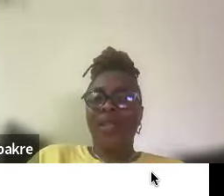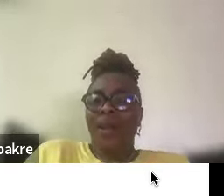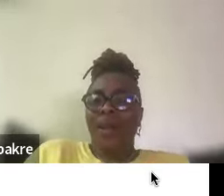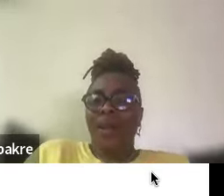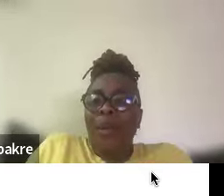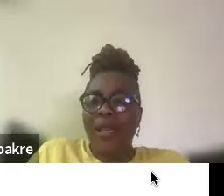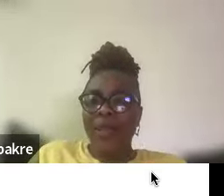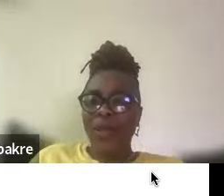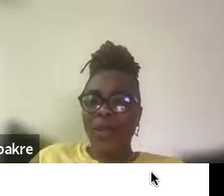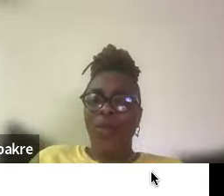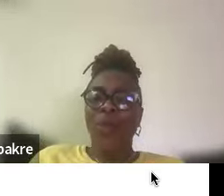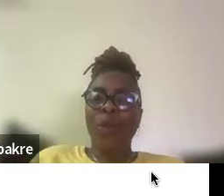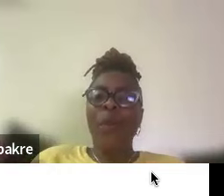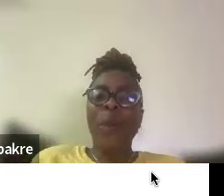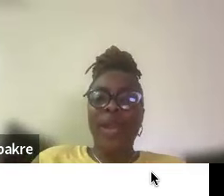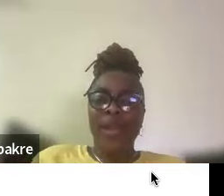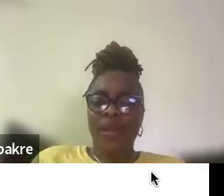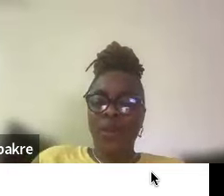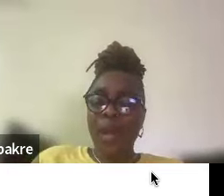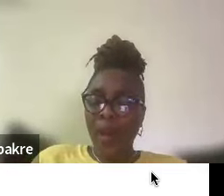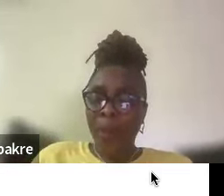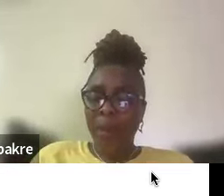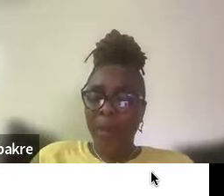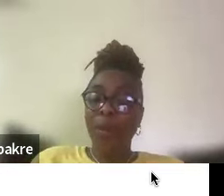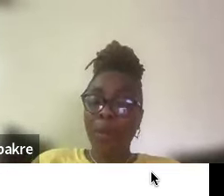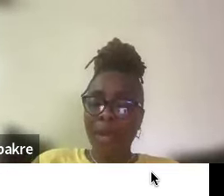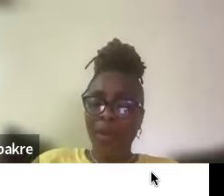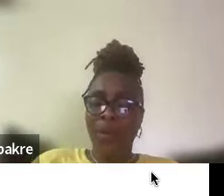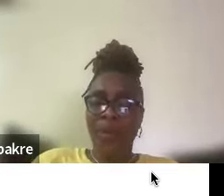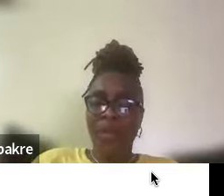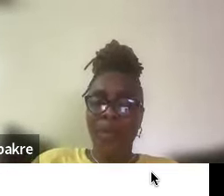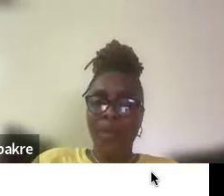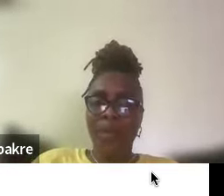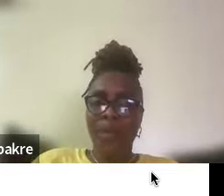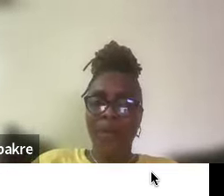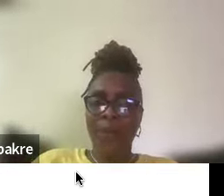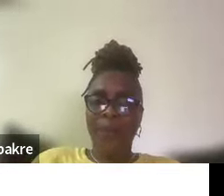sola bakre: It's important to look for a way to help the women with disabilities.